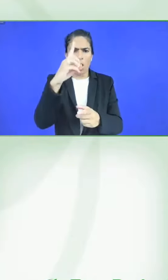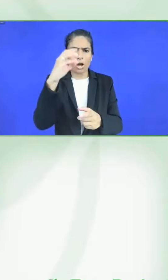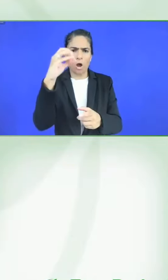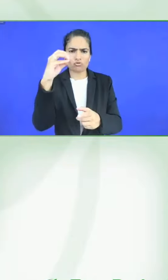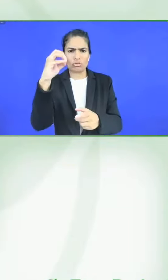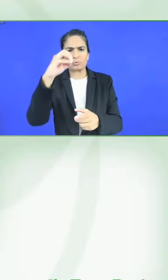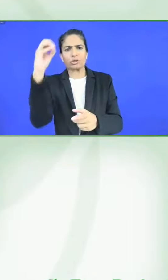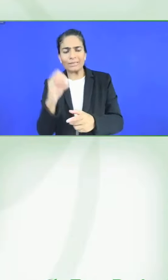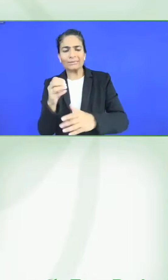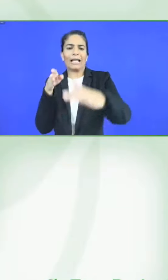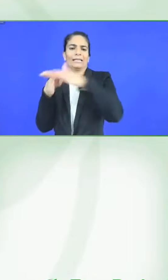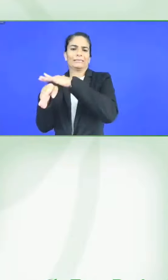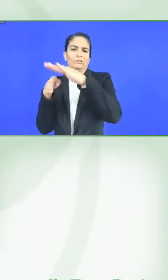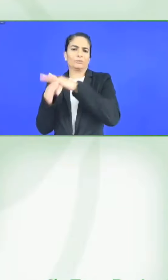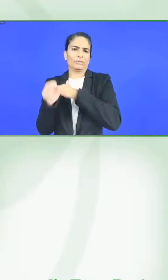to do this.